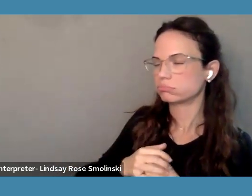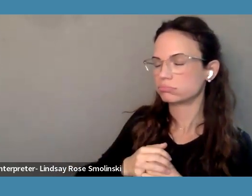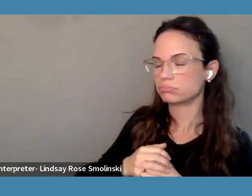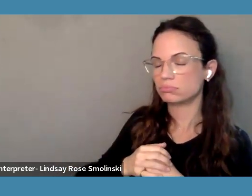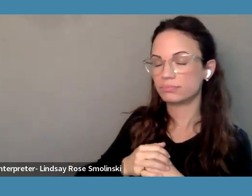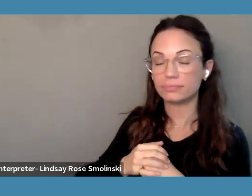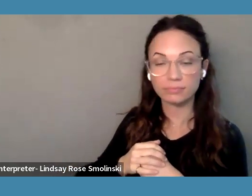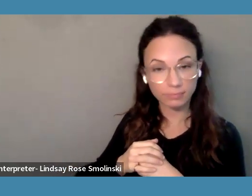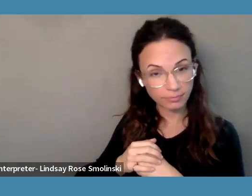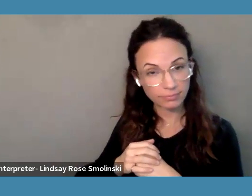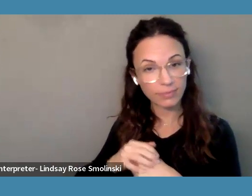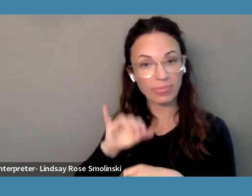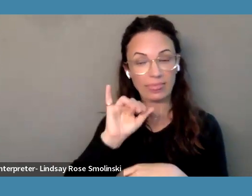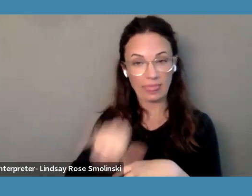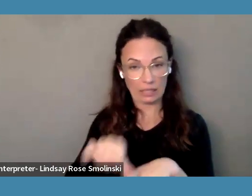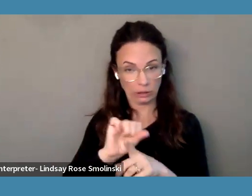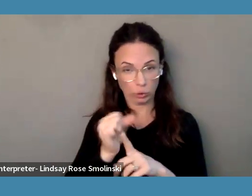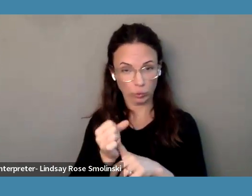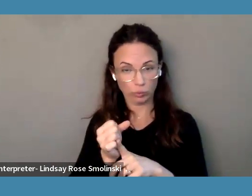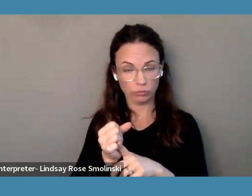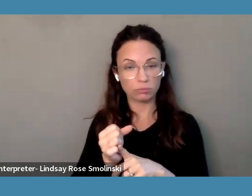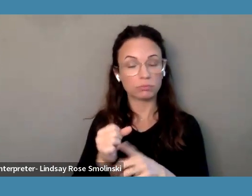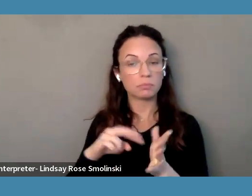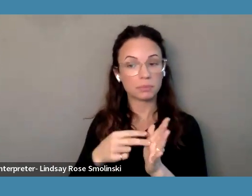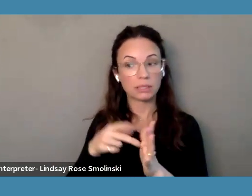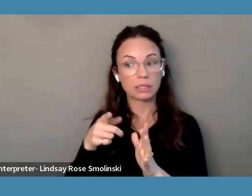So in this case, they were previously approved services,